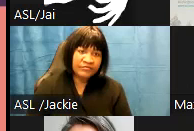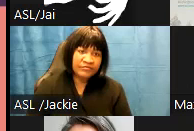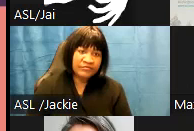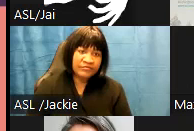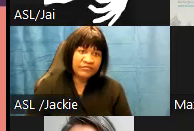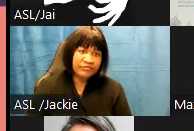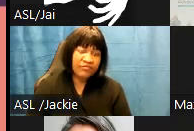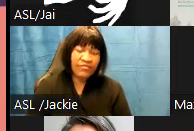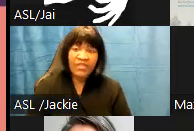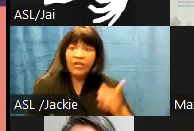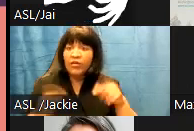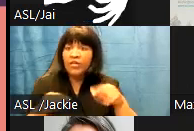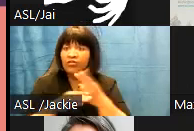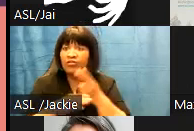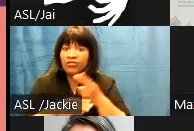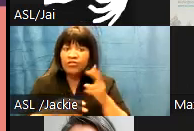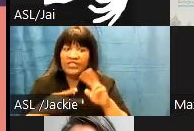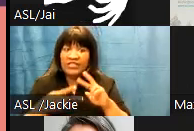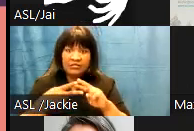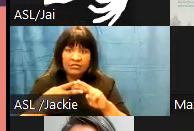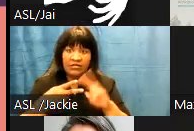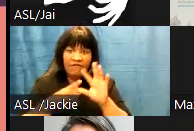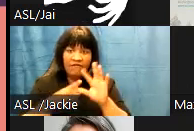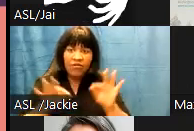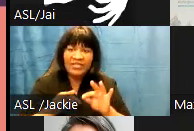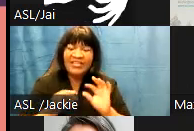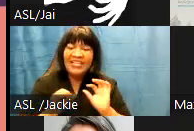So by using these forms agencies can meet the legislative mandate